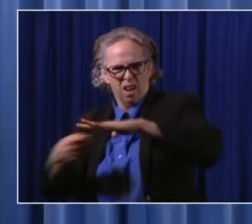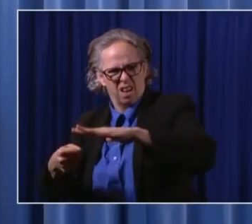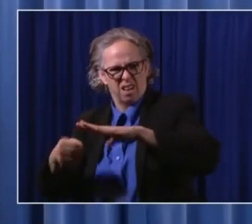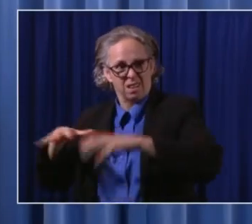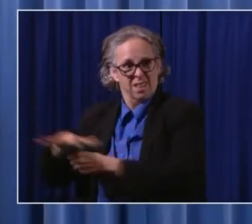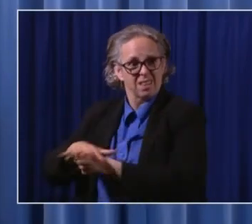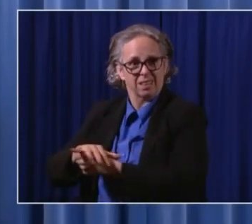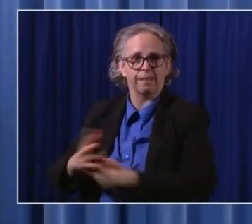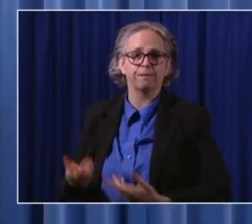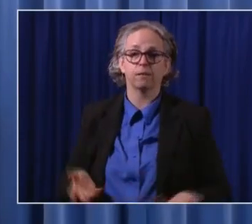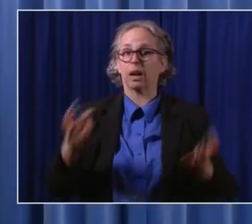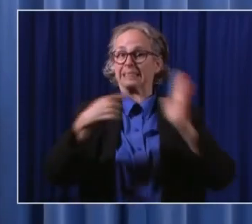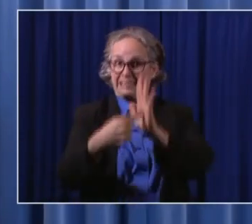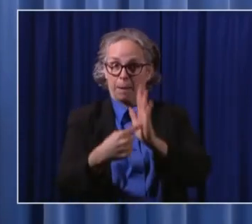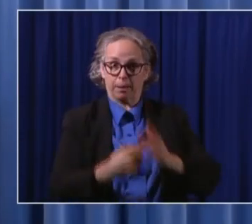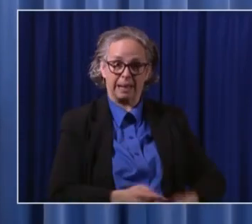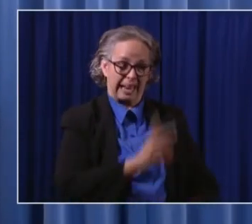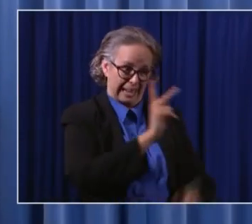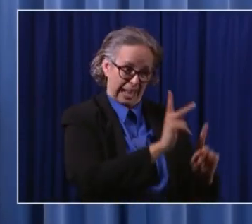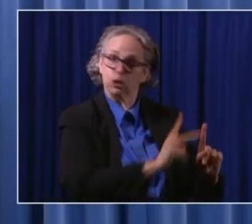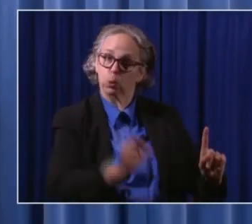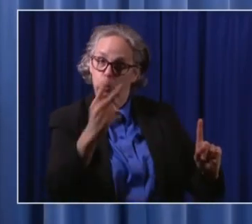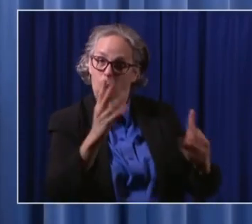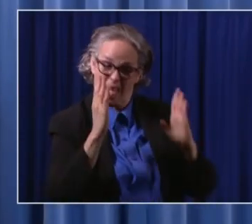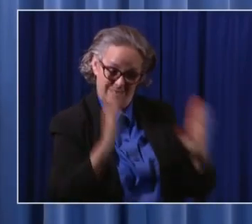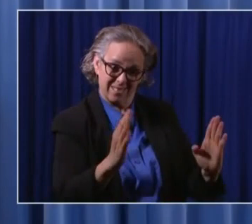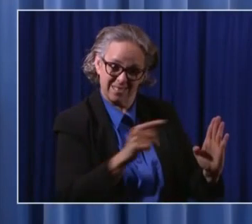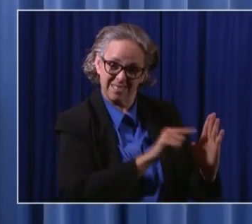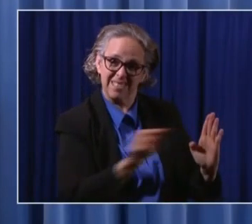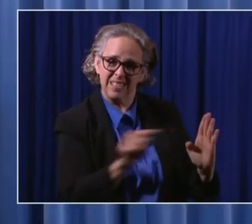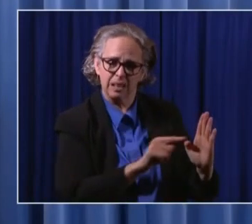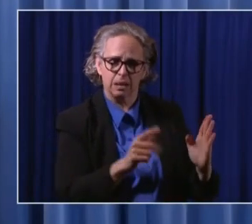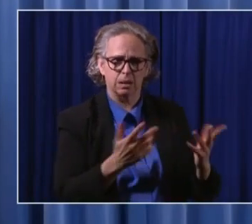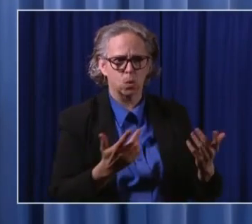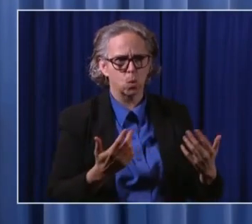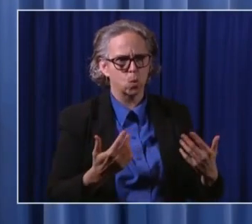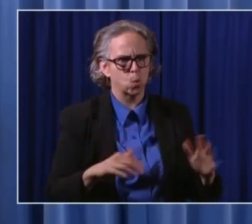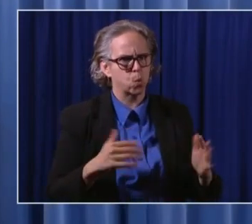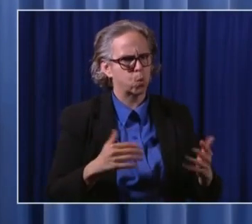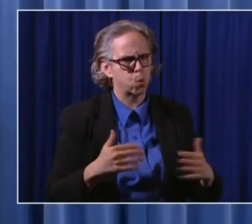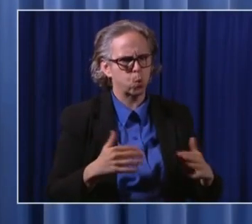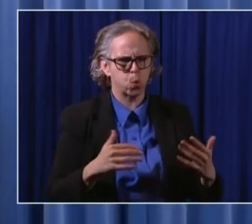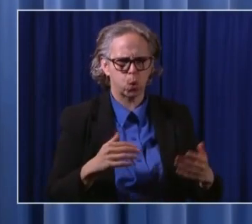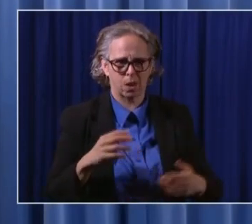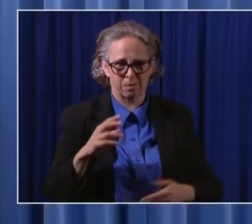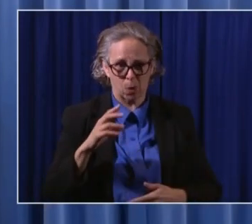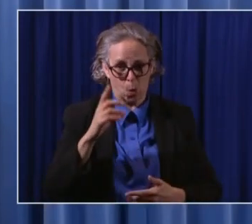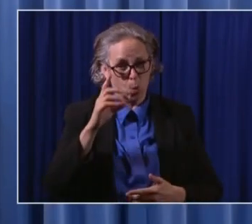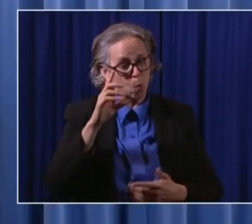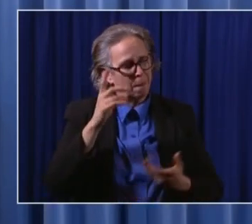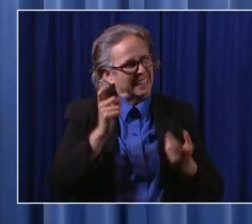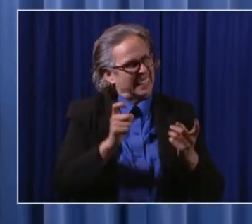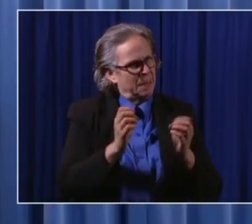AS I SAID, WE HOPE WE HAVE ADDITIONAL MONEY AND THE FIGURE THAT WE HAVE BEEN TALKING ABOUT, FOR EXAMPLE, K-12, IS